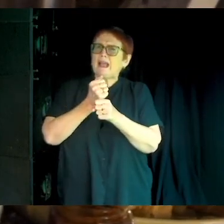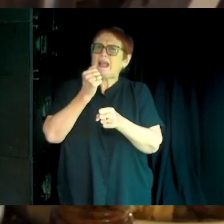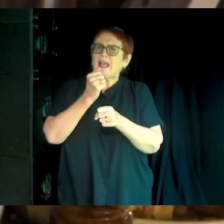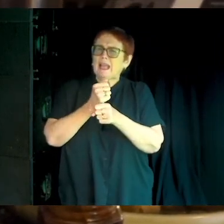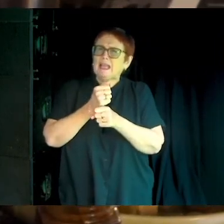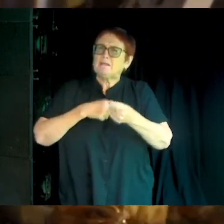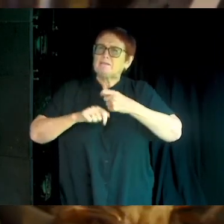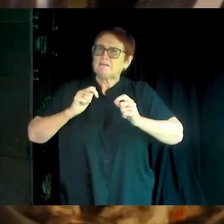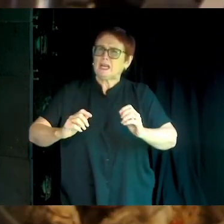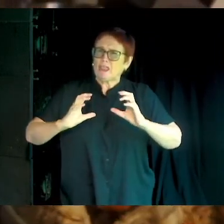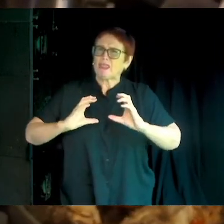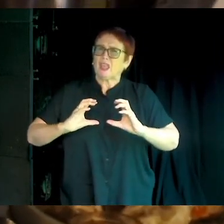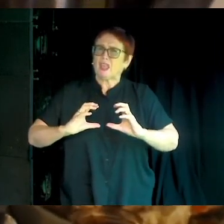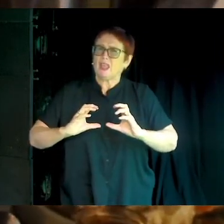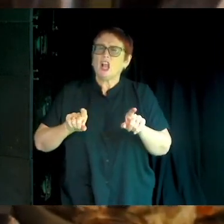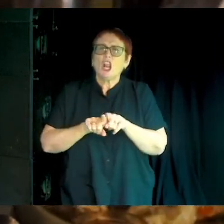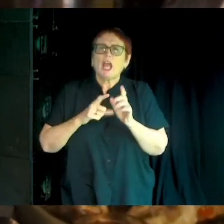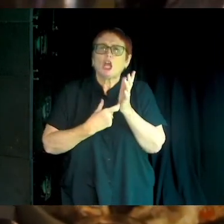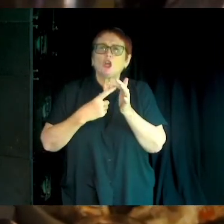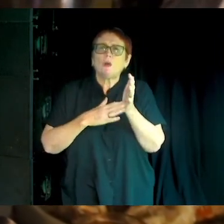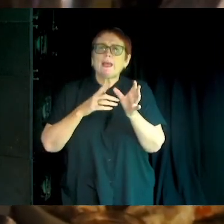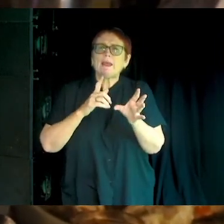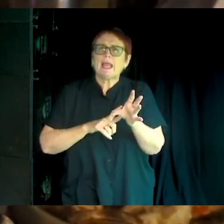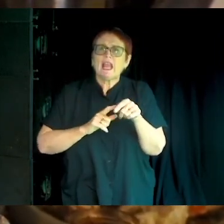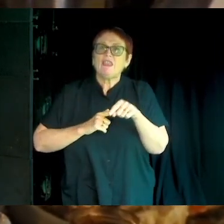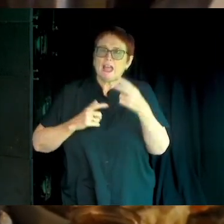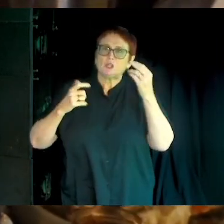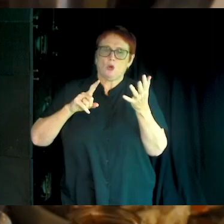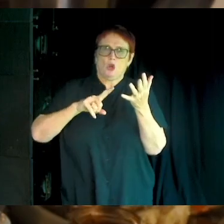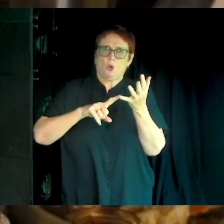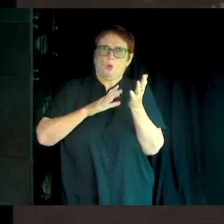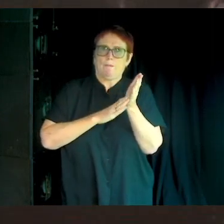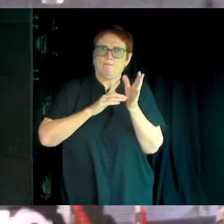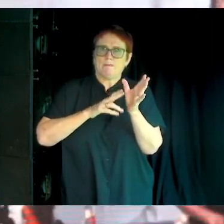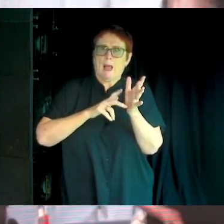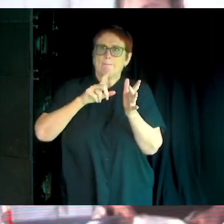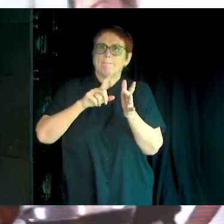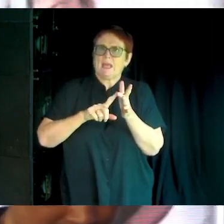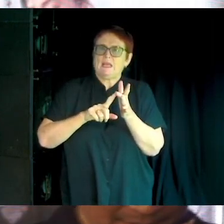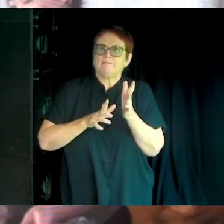become very thick like a creamy and that is what we call it um so that's the umami part of the crab